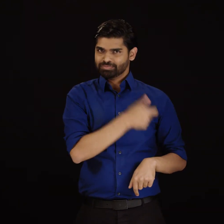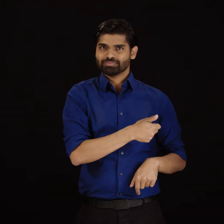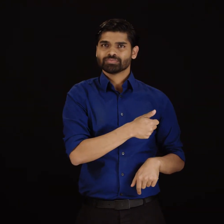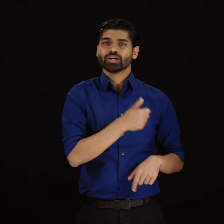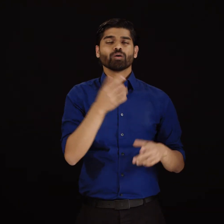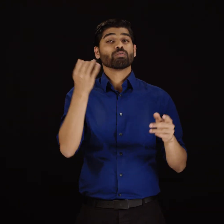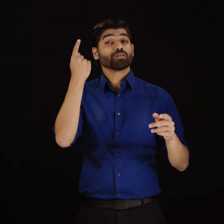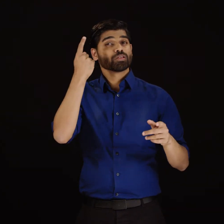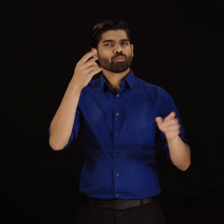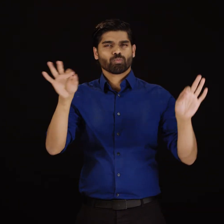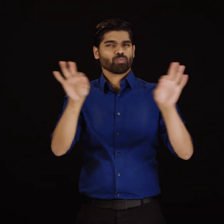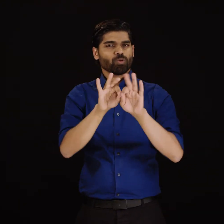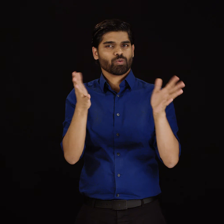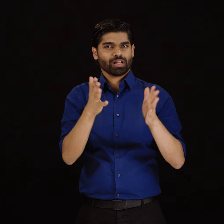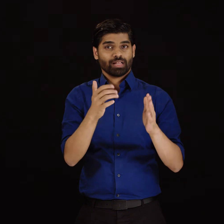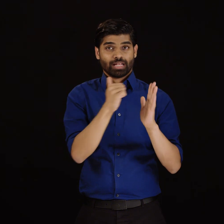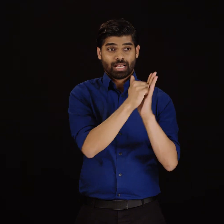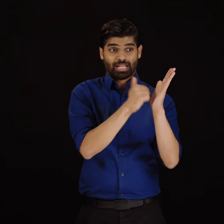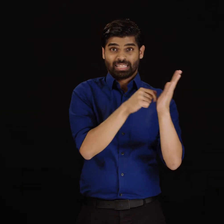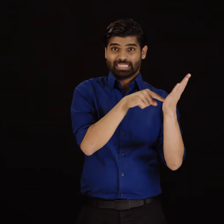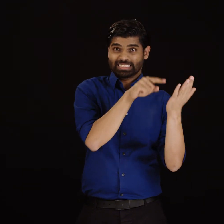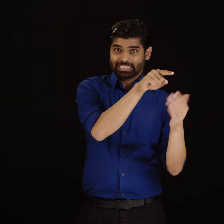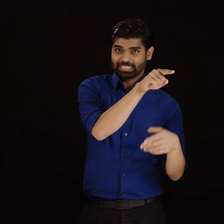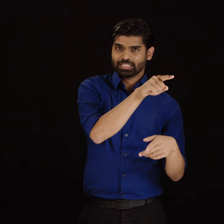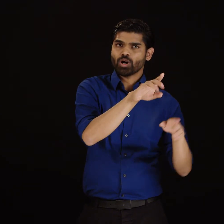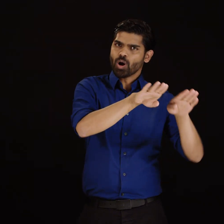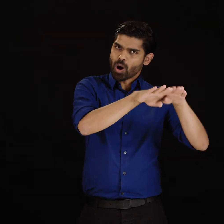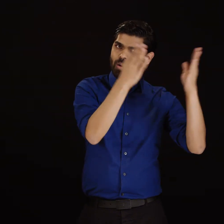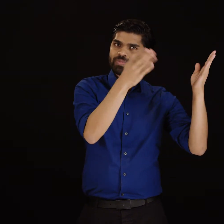will contact the old service provider to transfer the phone number.